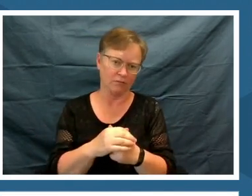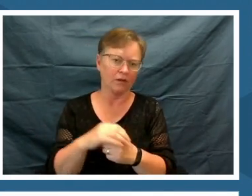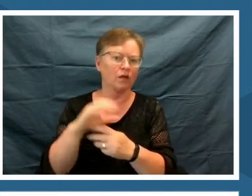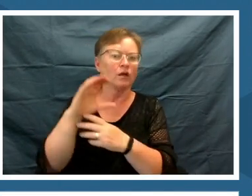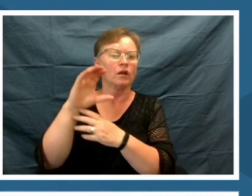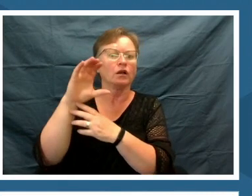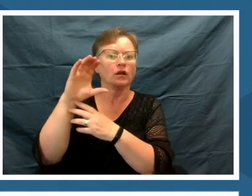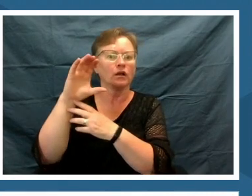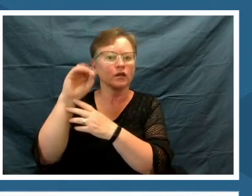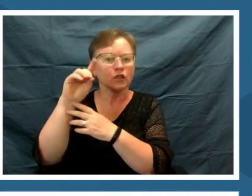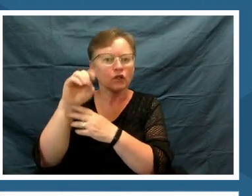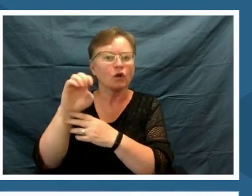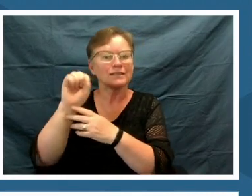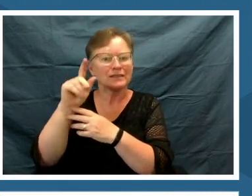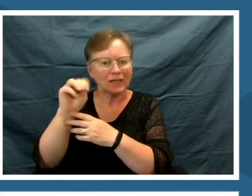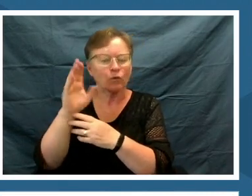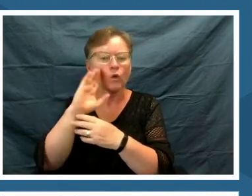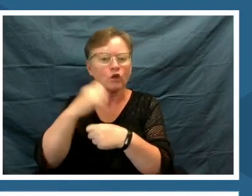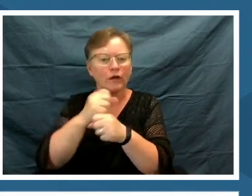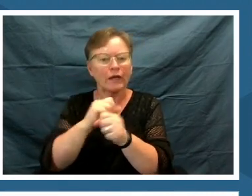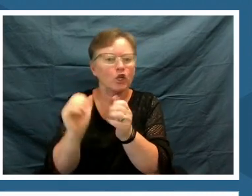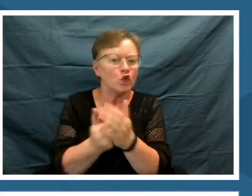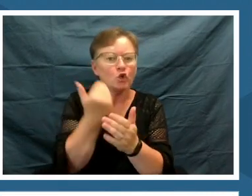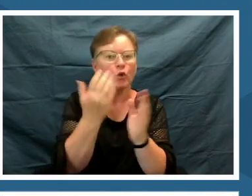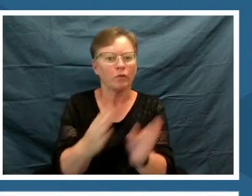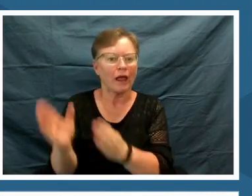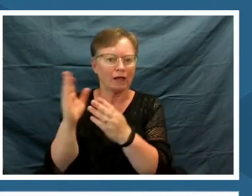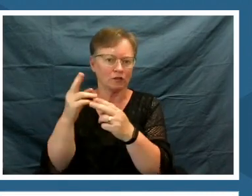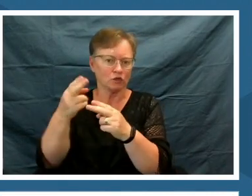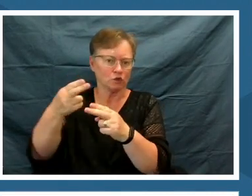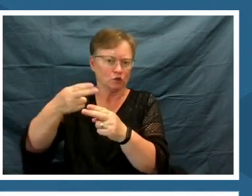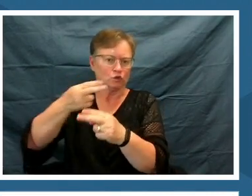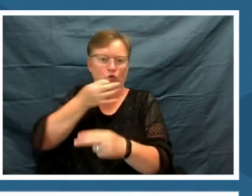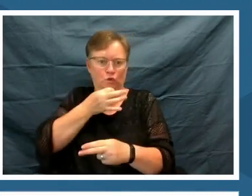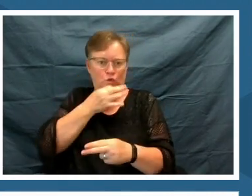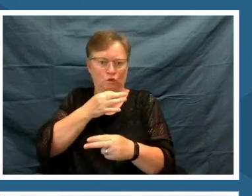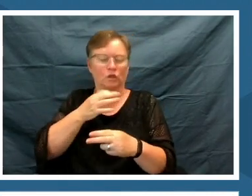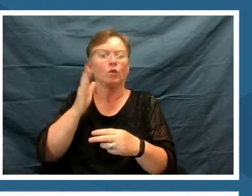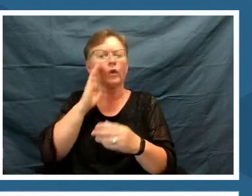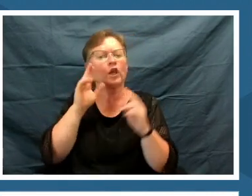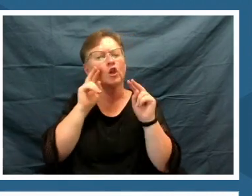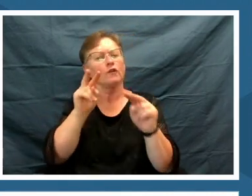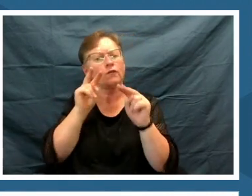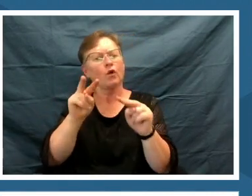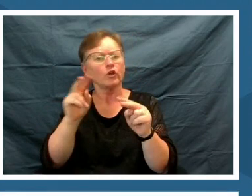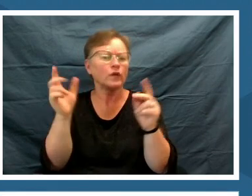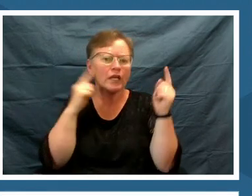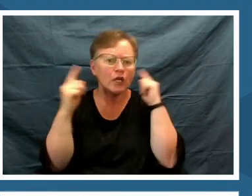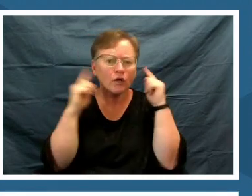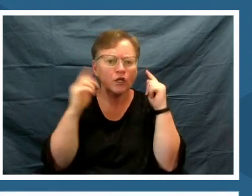soon and like before we look forward to hearing your thoughts on where